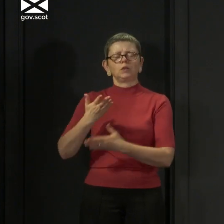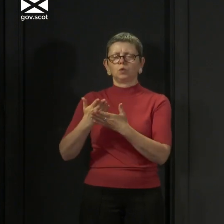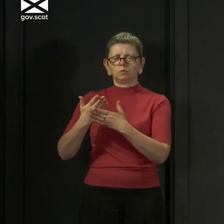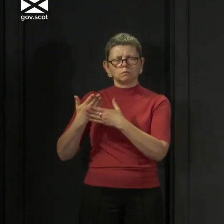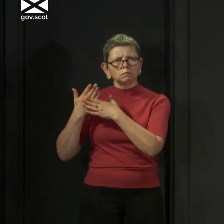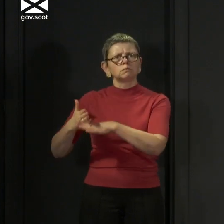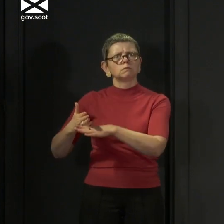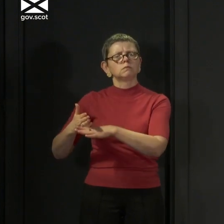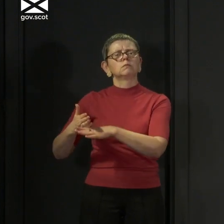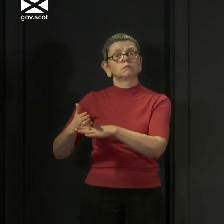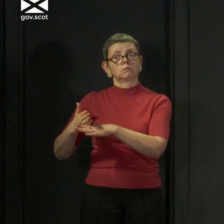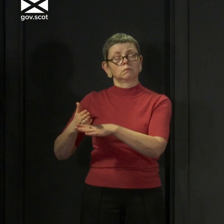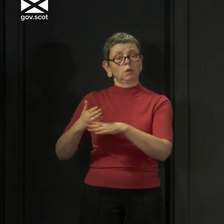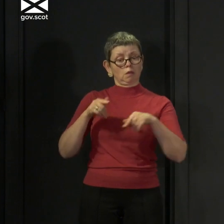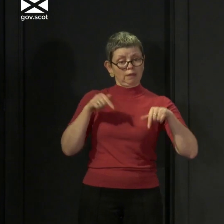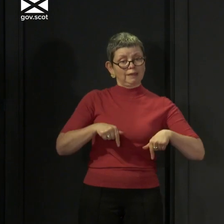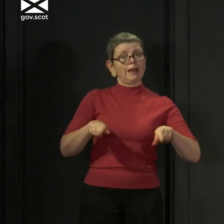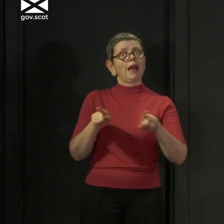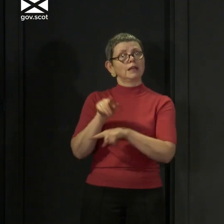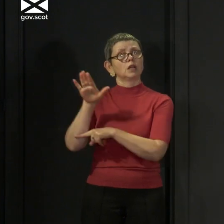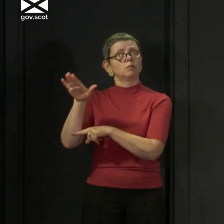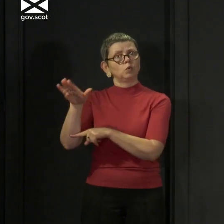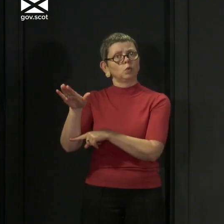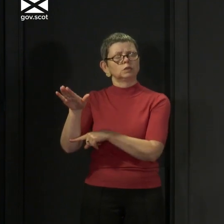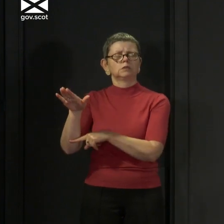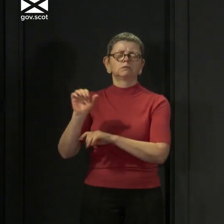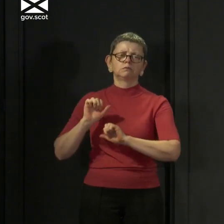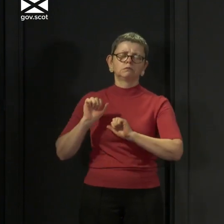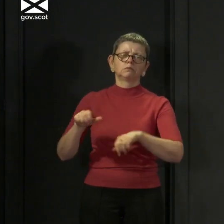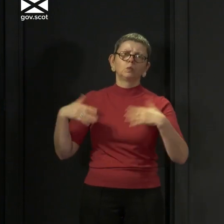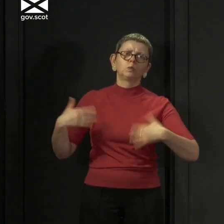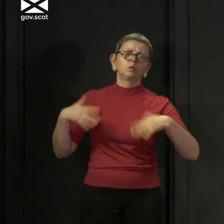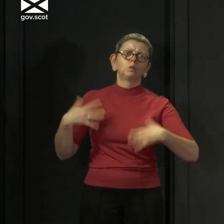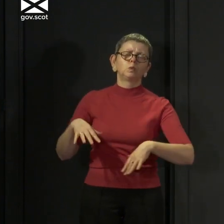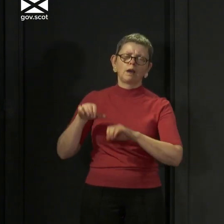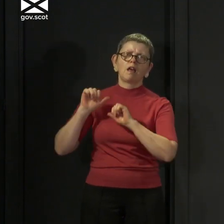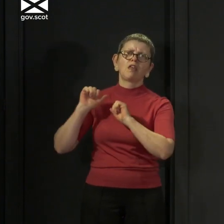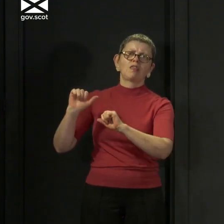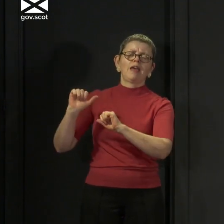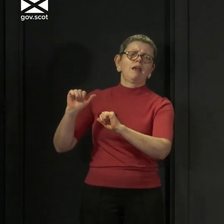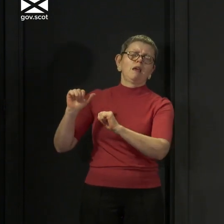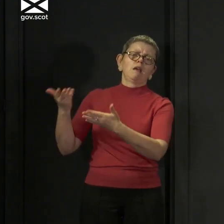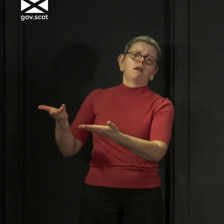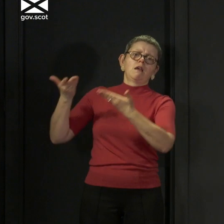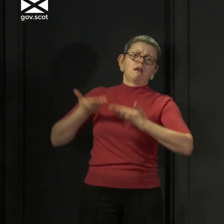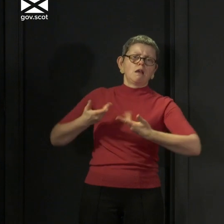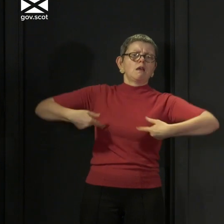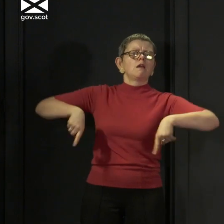in doing so, we consider the incredible legacy of our World War II generation.